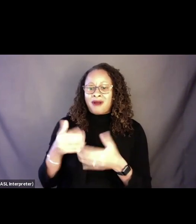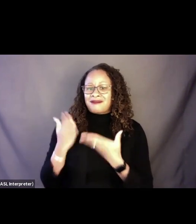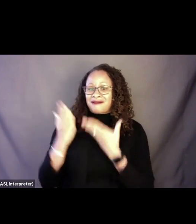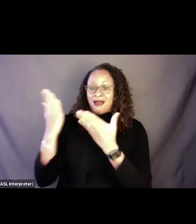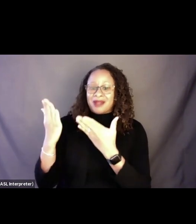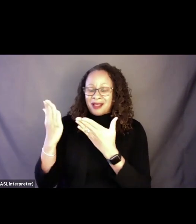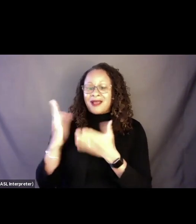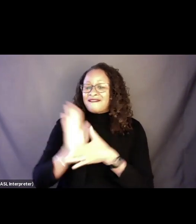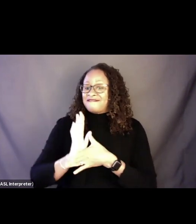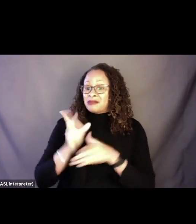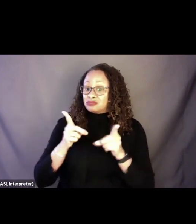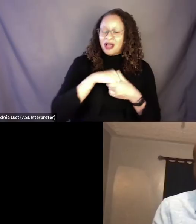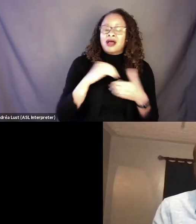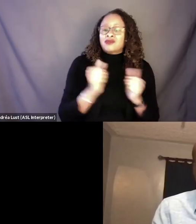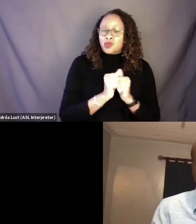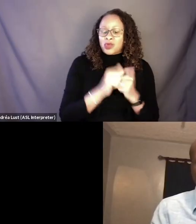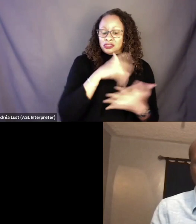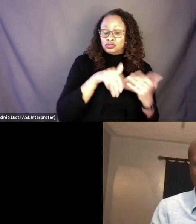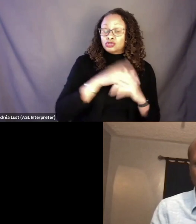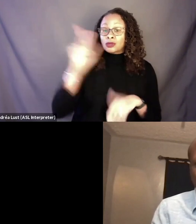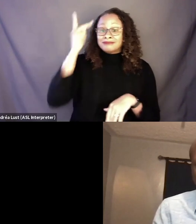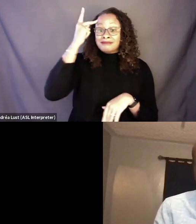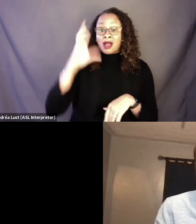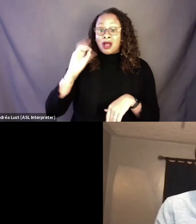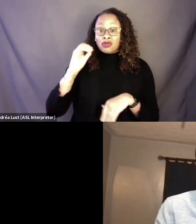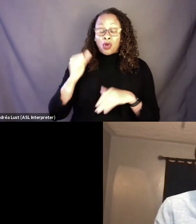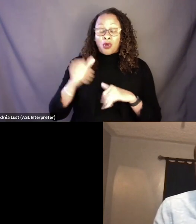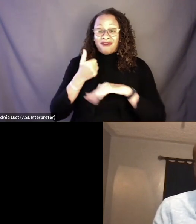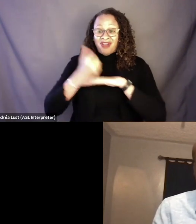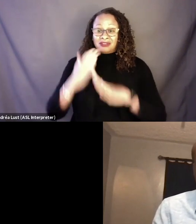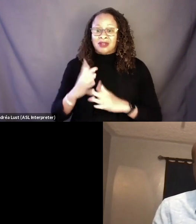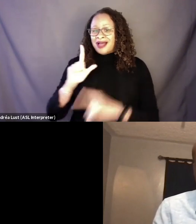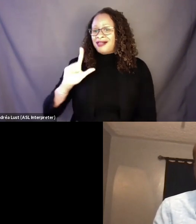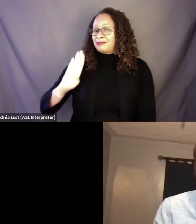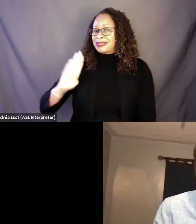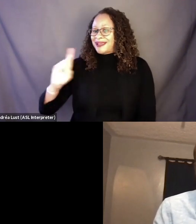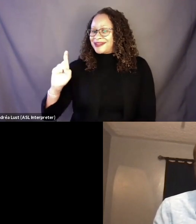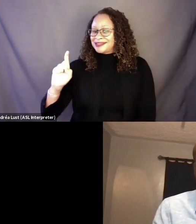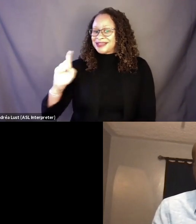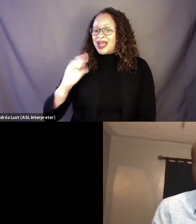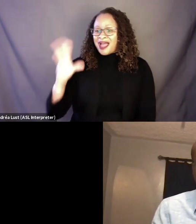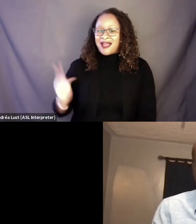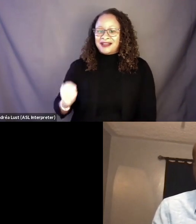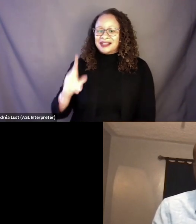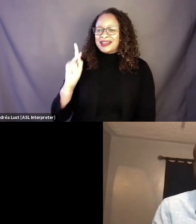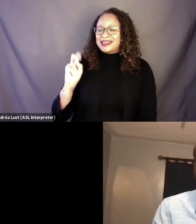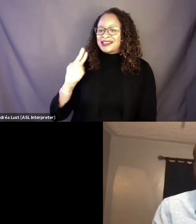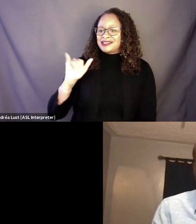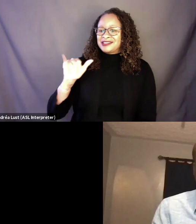and producer based in Nairobi. and is co-founder of LBx Africa, a Kenyan production company.